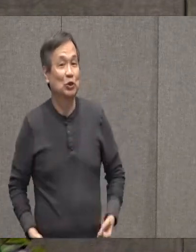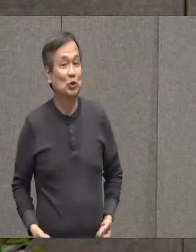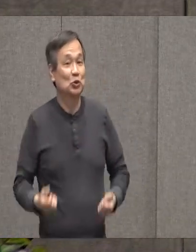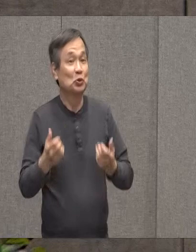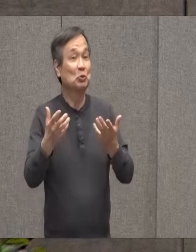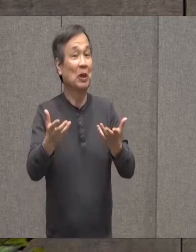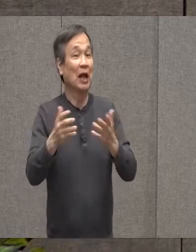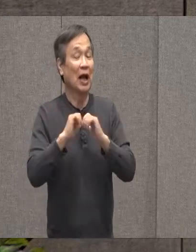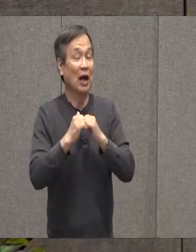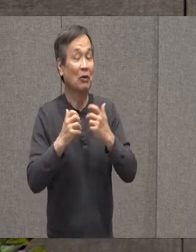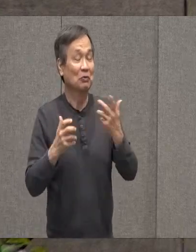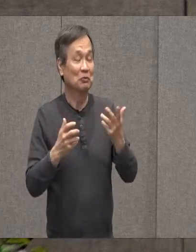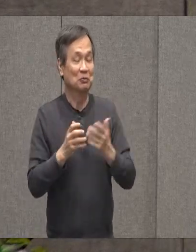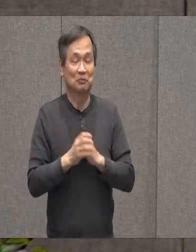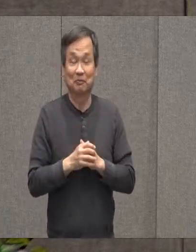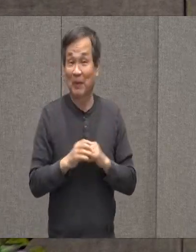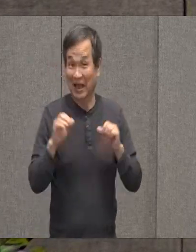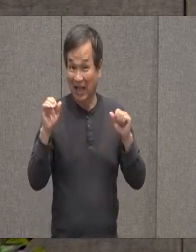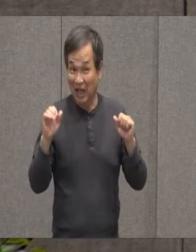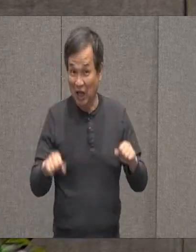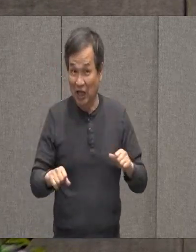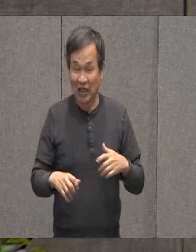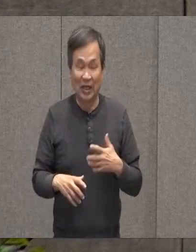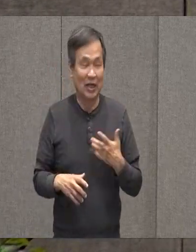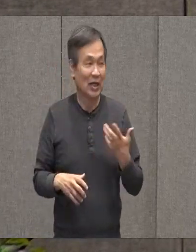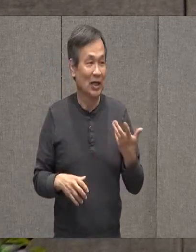We could spend our ten dollars on ten kittens